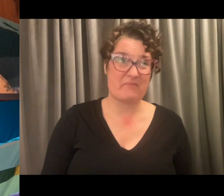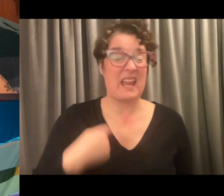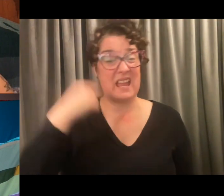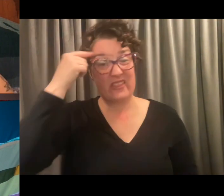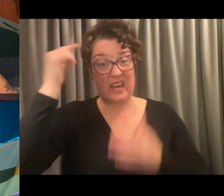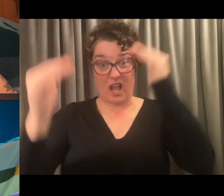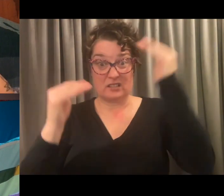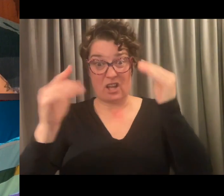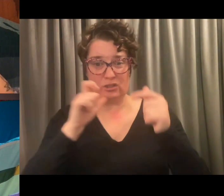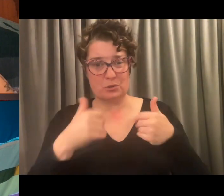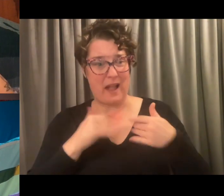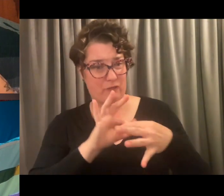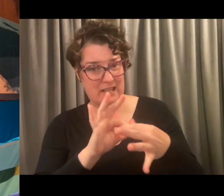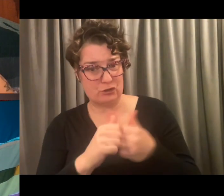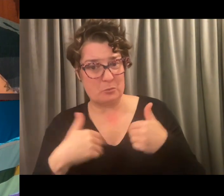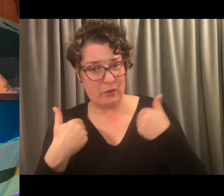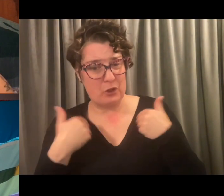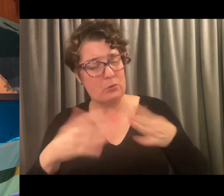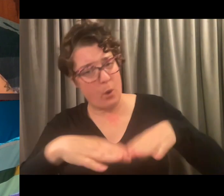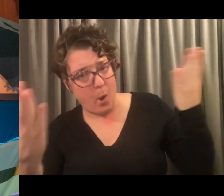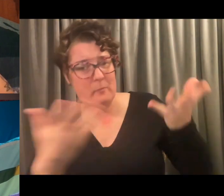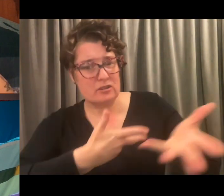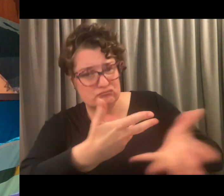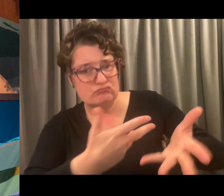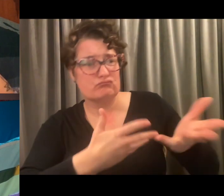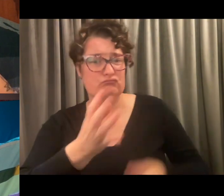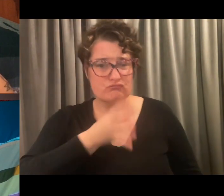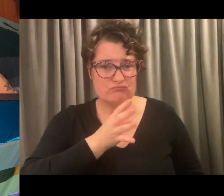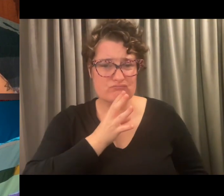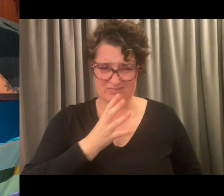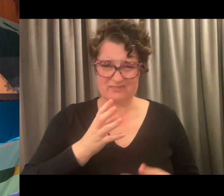Like that's, some of the really intense legislature that's happening is like